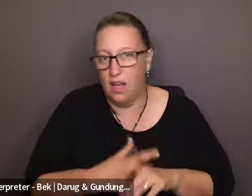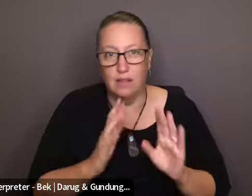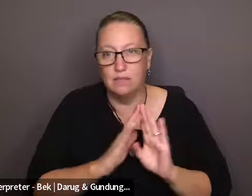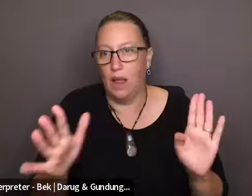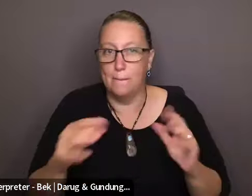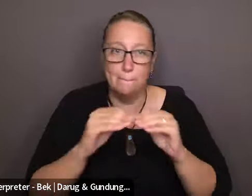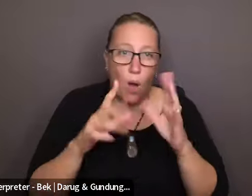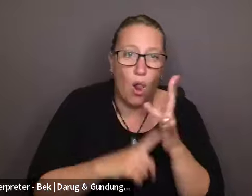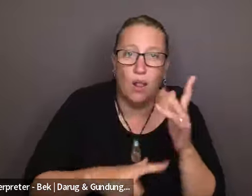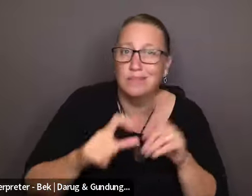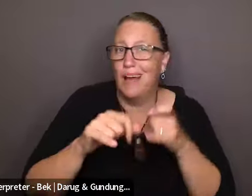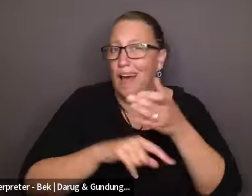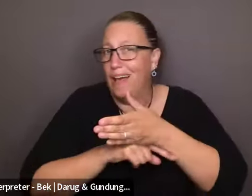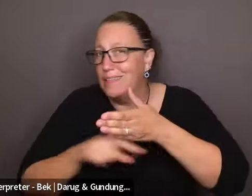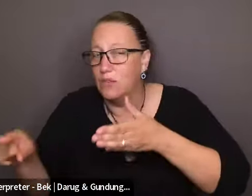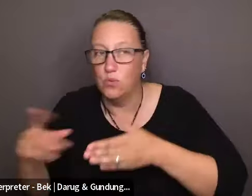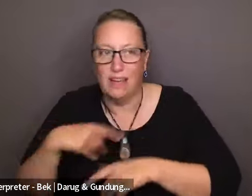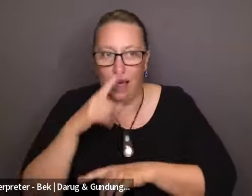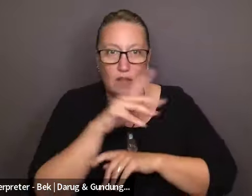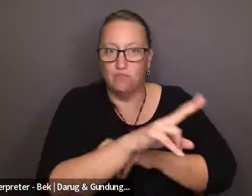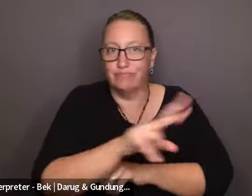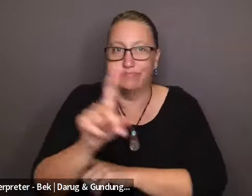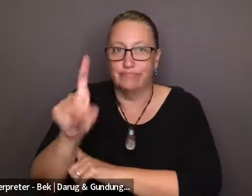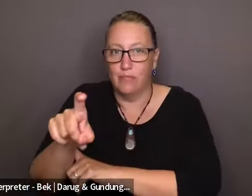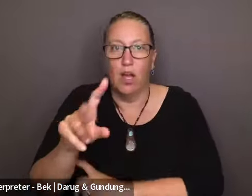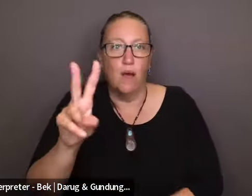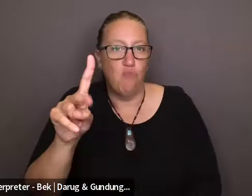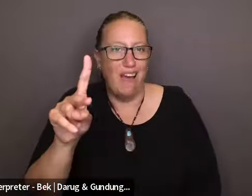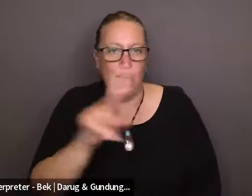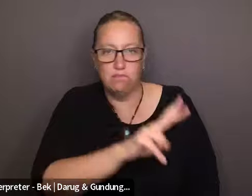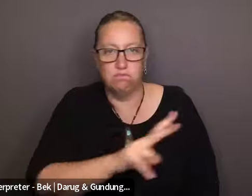and move it over into your SmartyGrants form because it